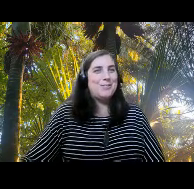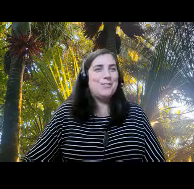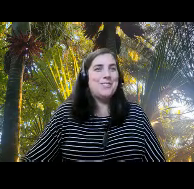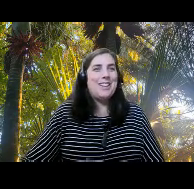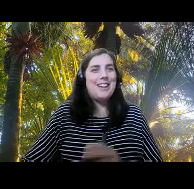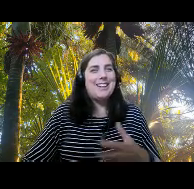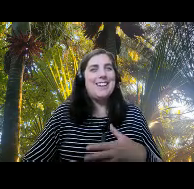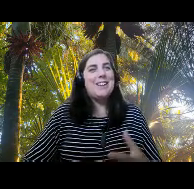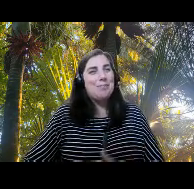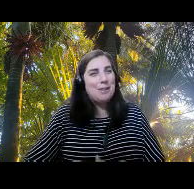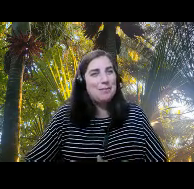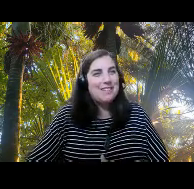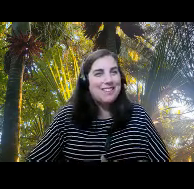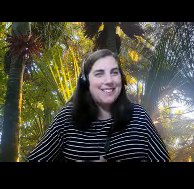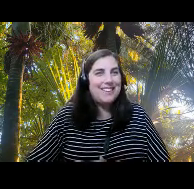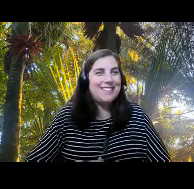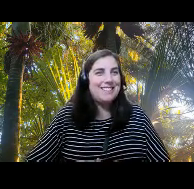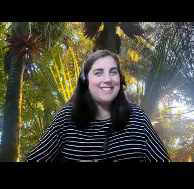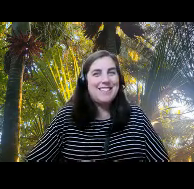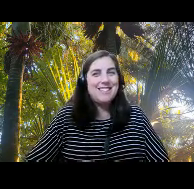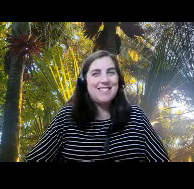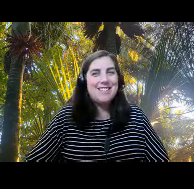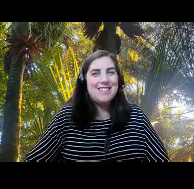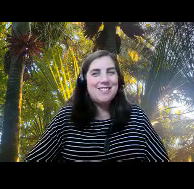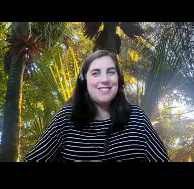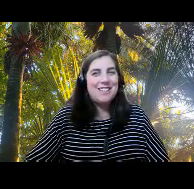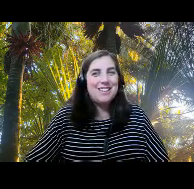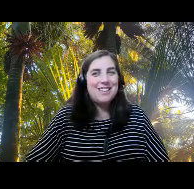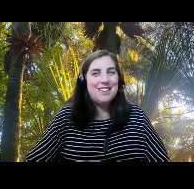tools implemented in cities in New Zealand?